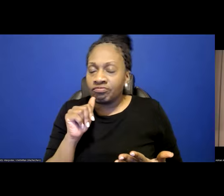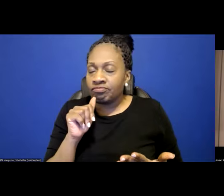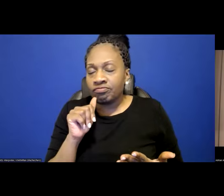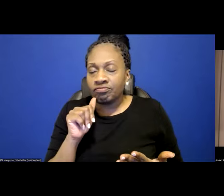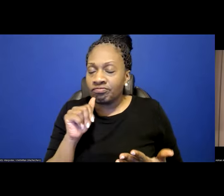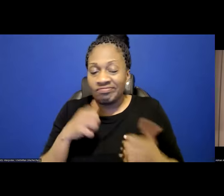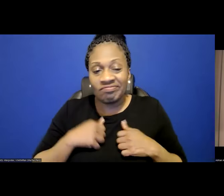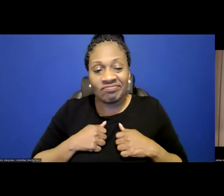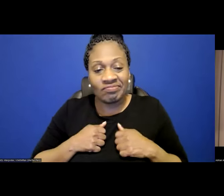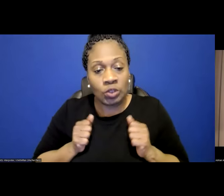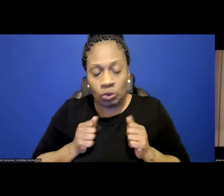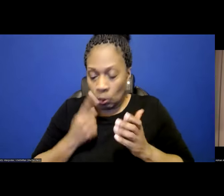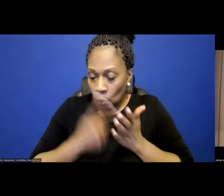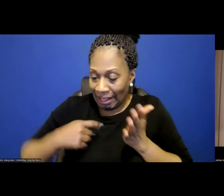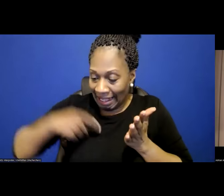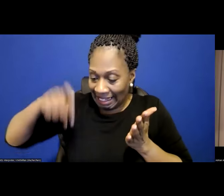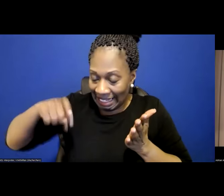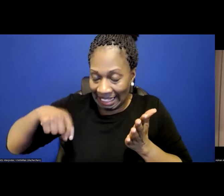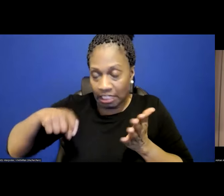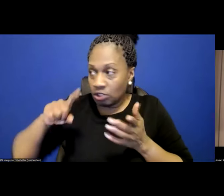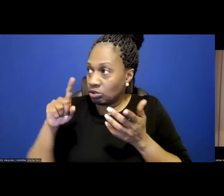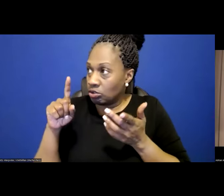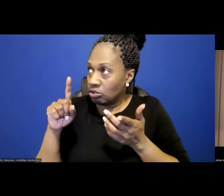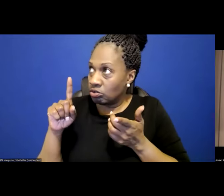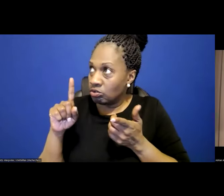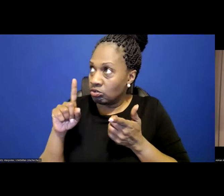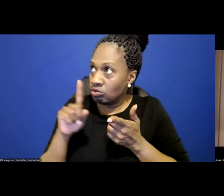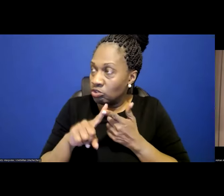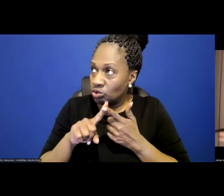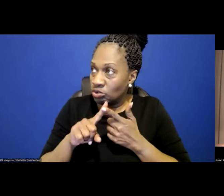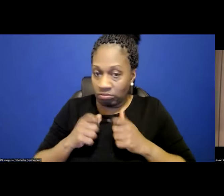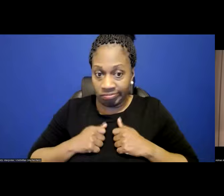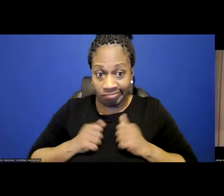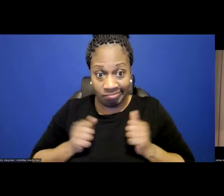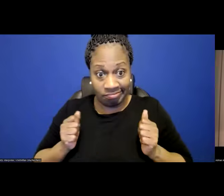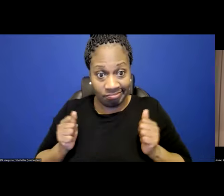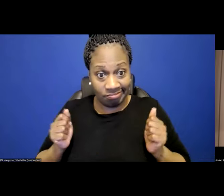like, what I need in order to disclose more about myself in some ways.